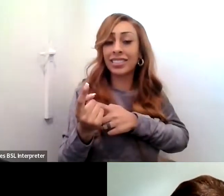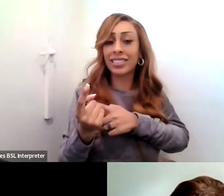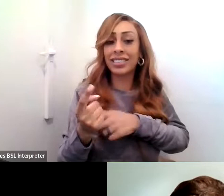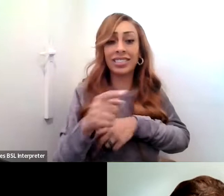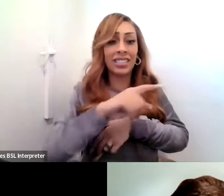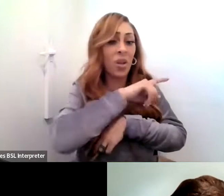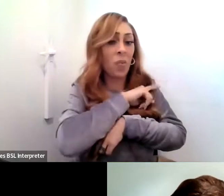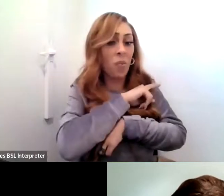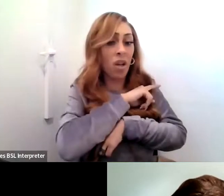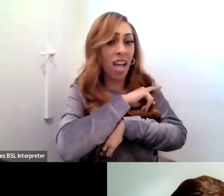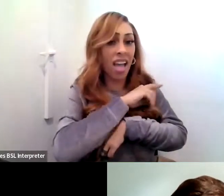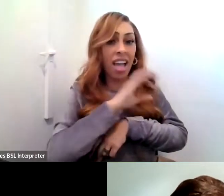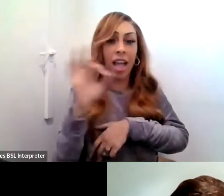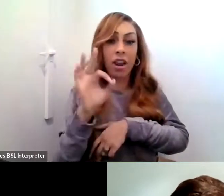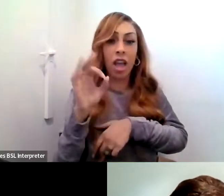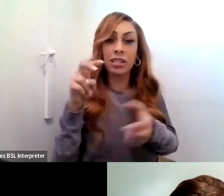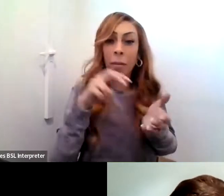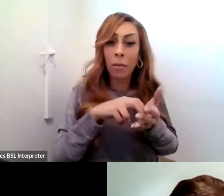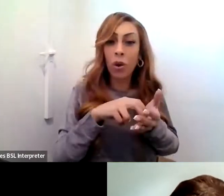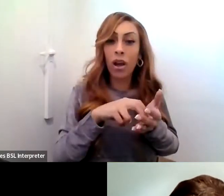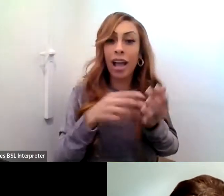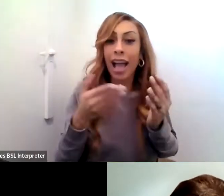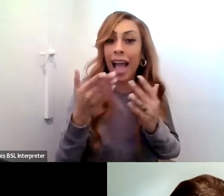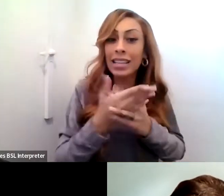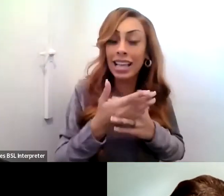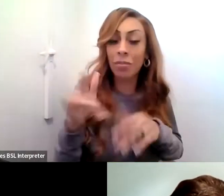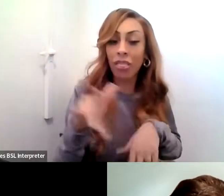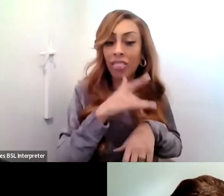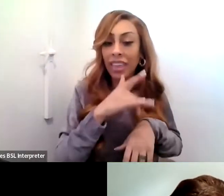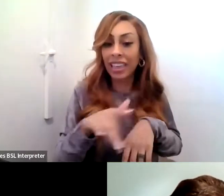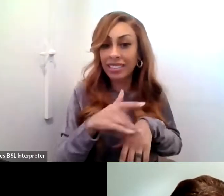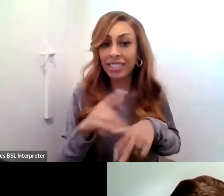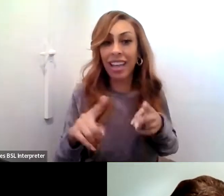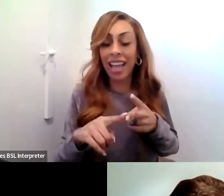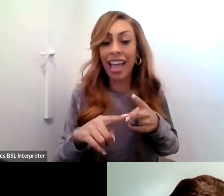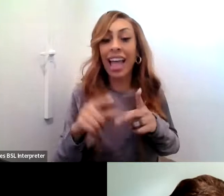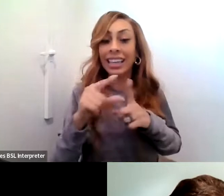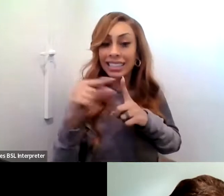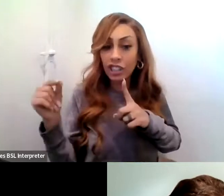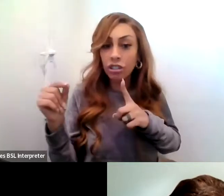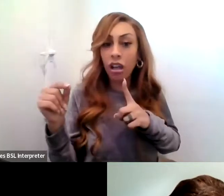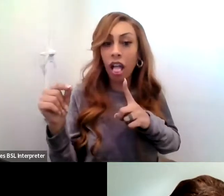why have you not booked an accessible theatre? And where a digital event isn't an acceptable substitute